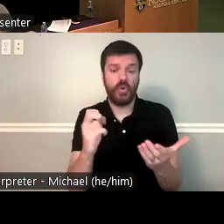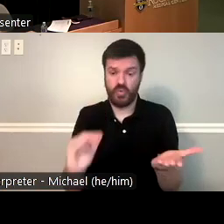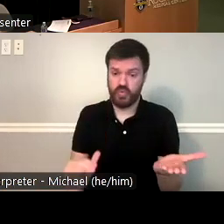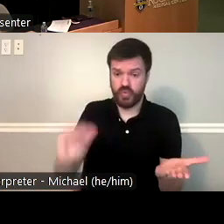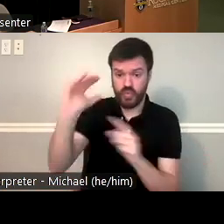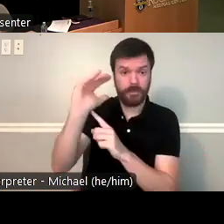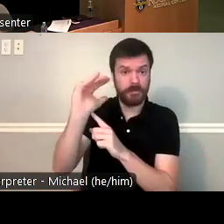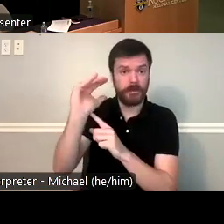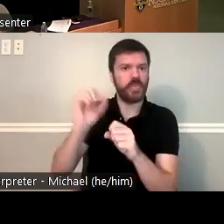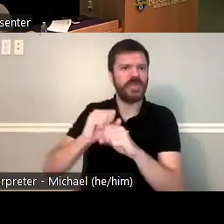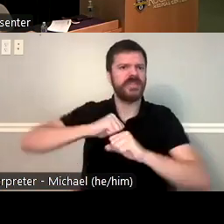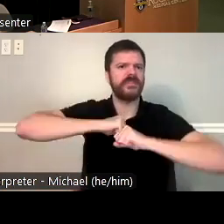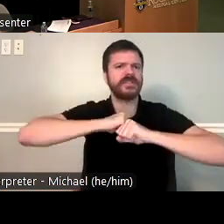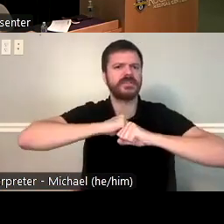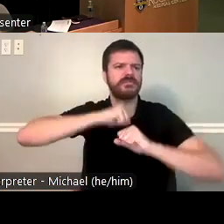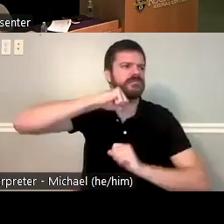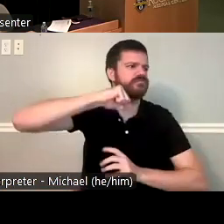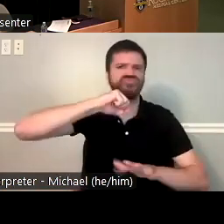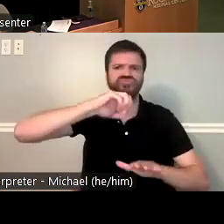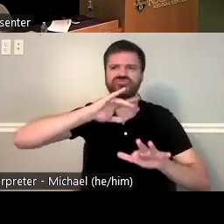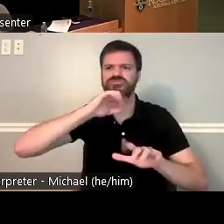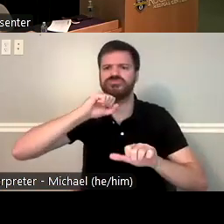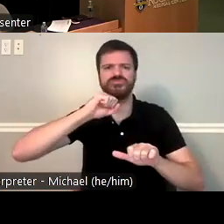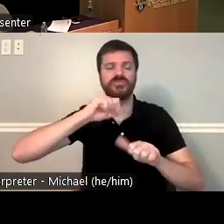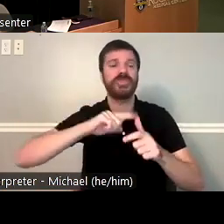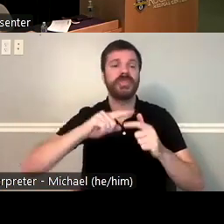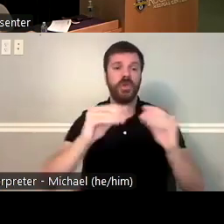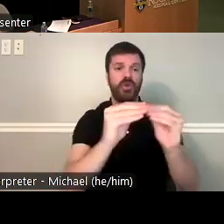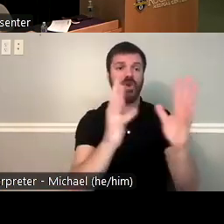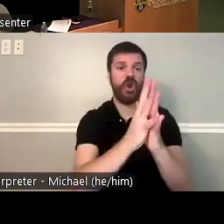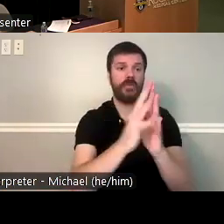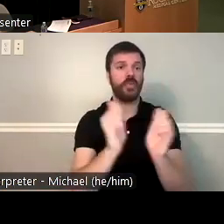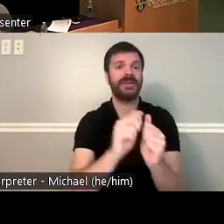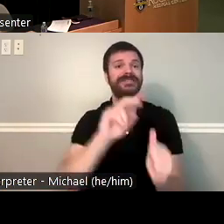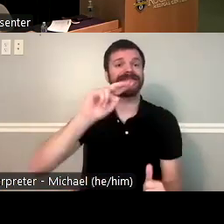throughout his life and now this argument over having the second child he said it wasn't about